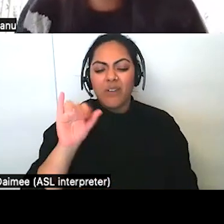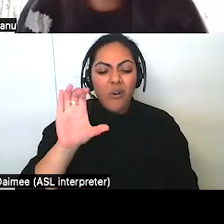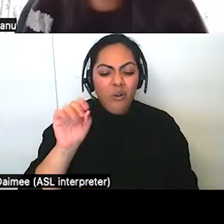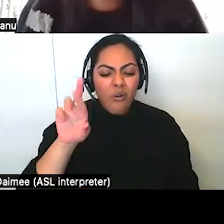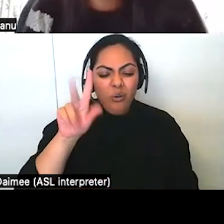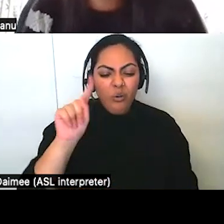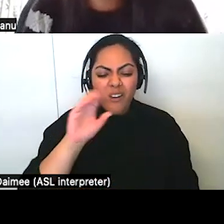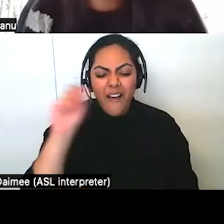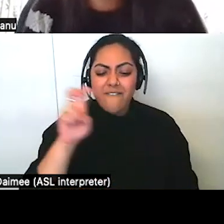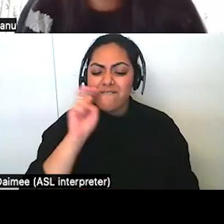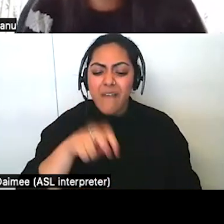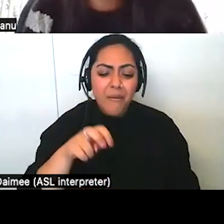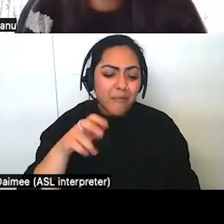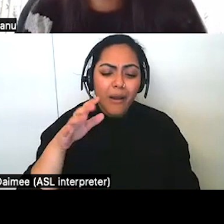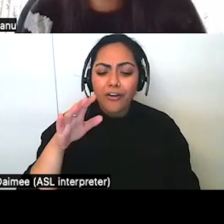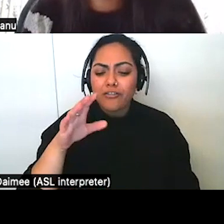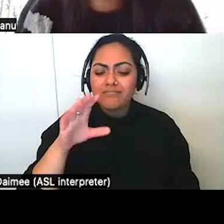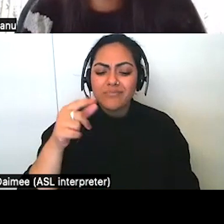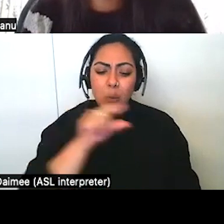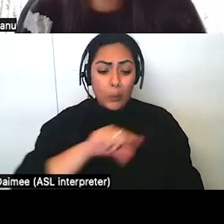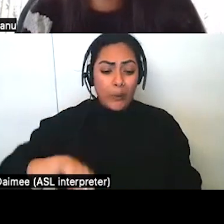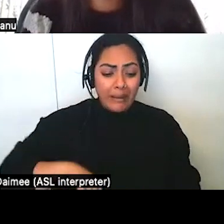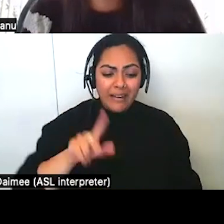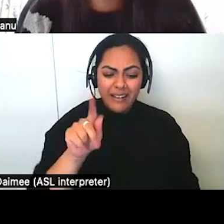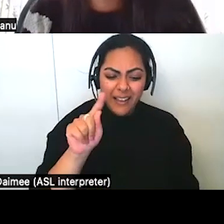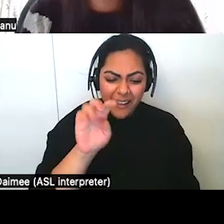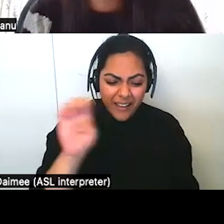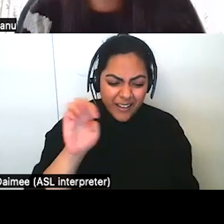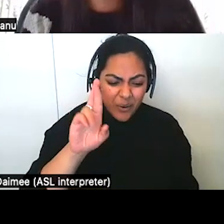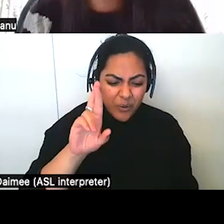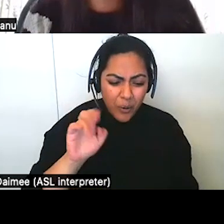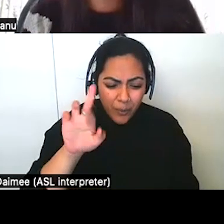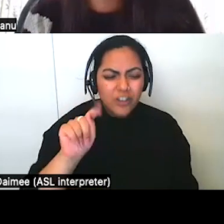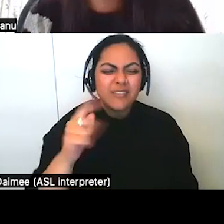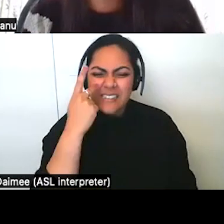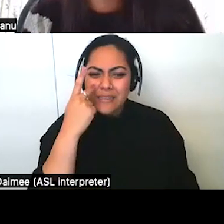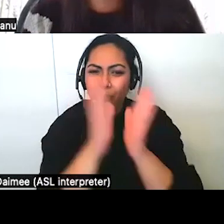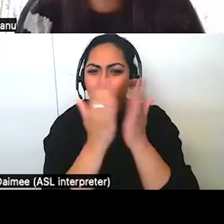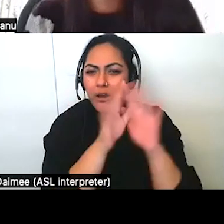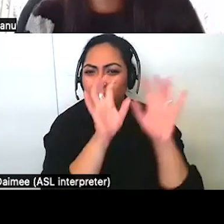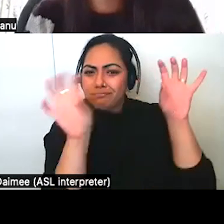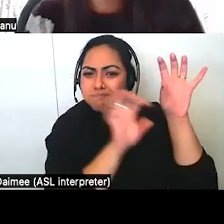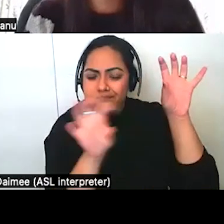Stephen King's "Gunslinger," and Bishop's "Crowbones" and "The Queen's Weapons," "One